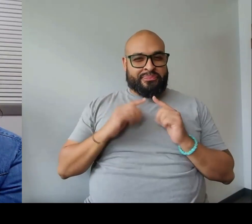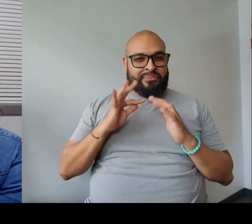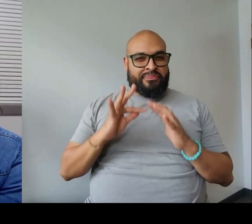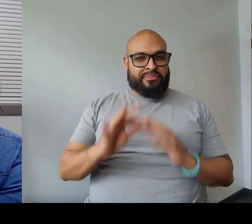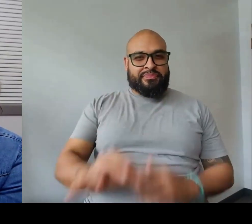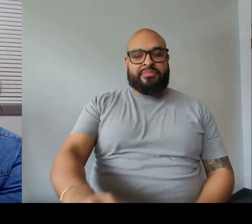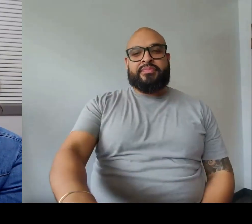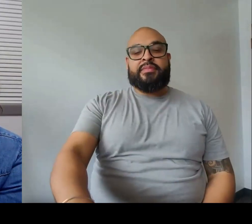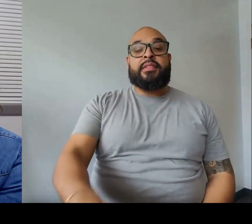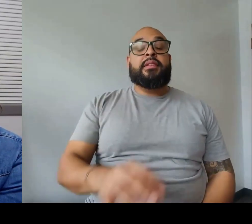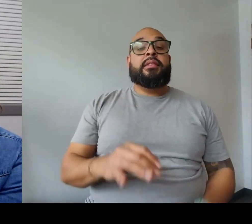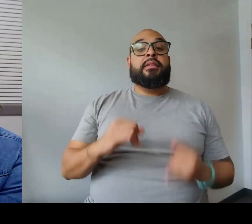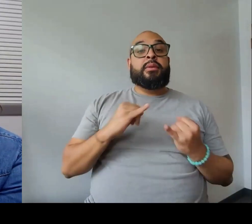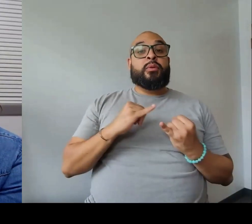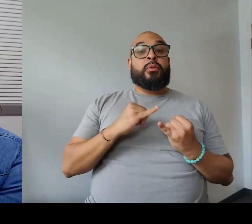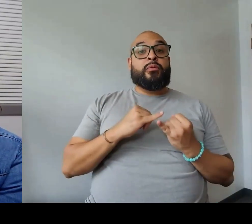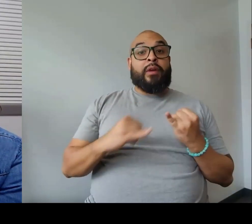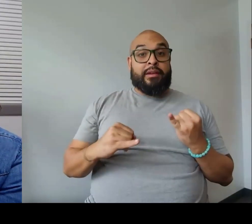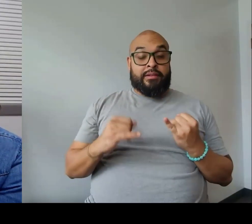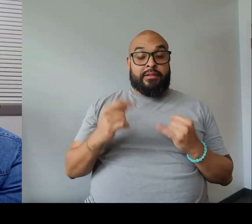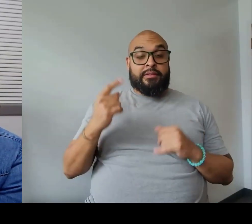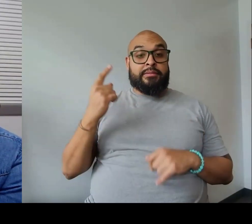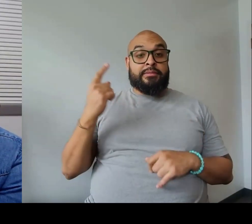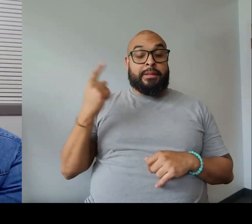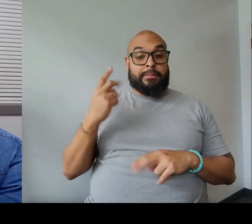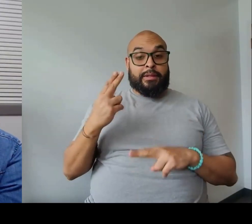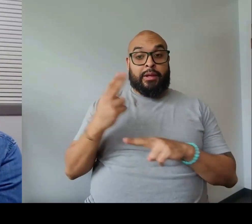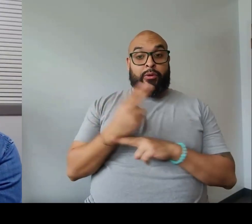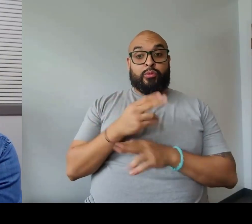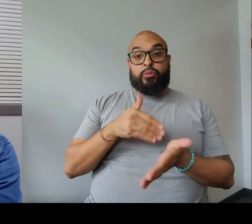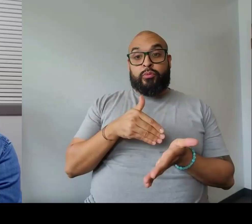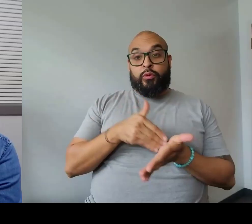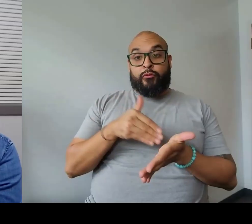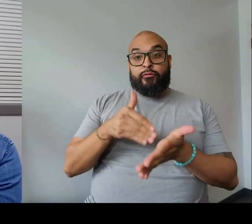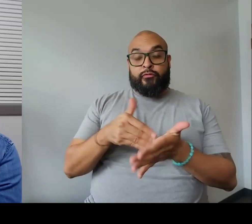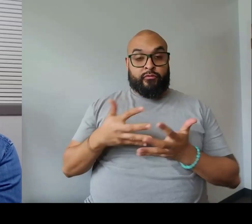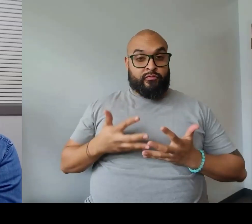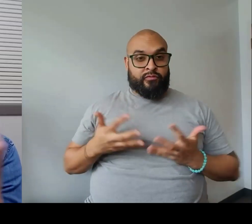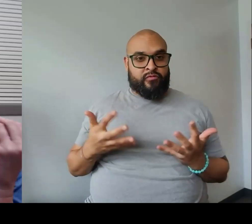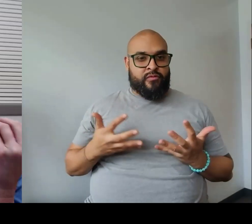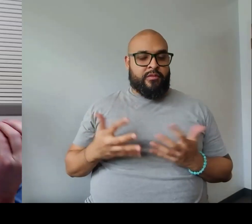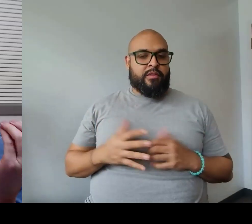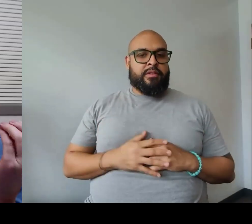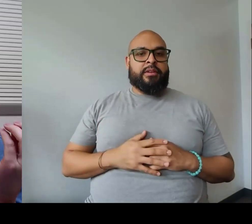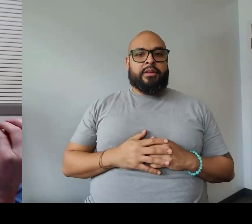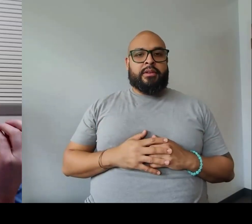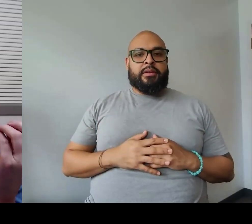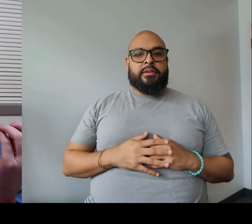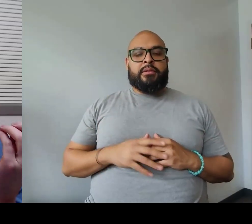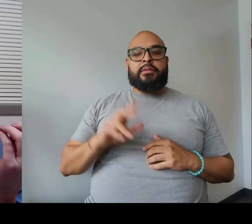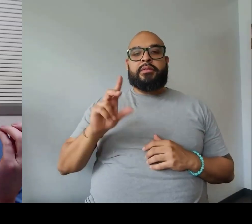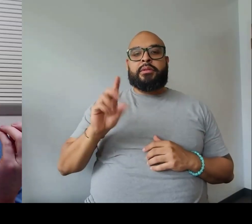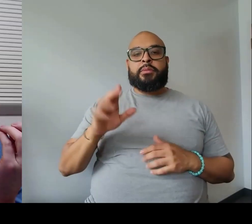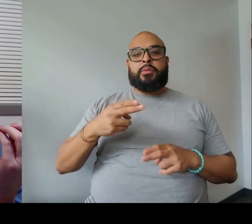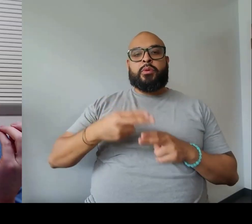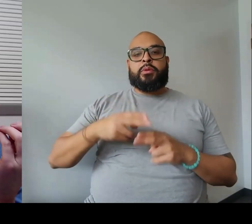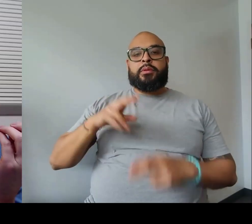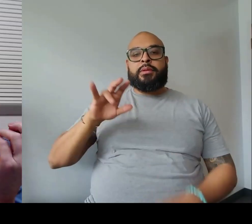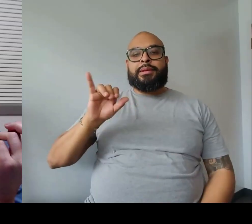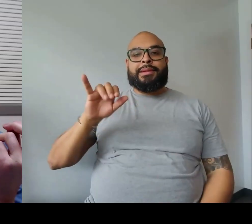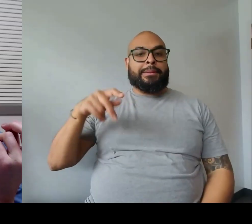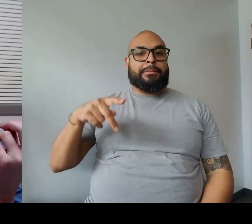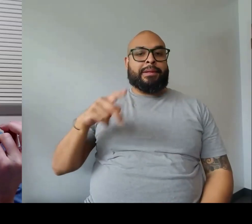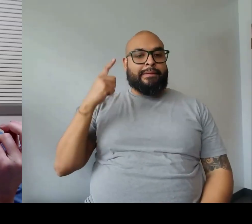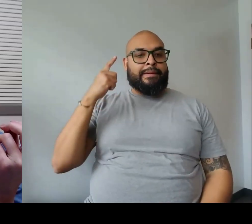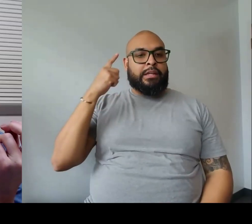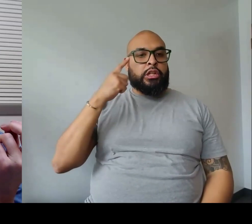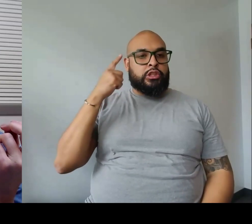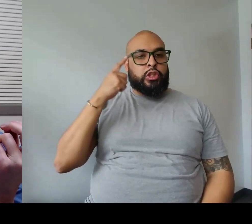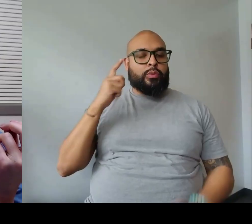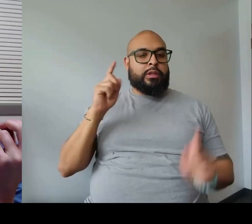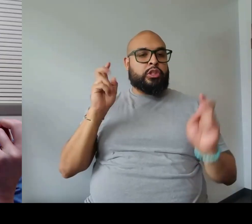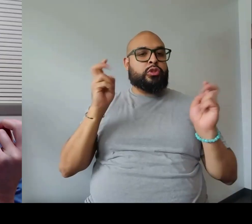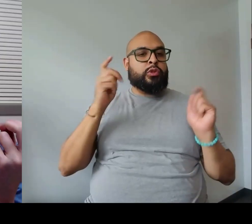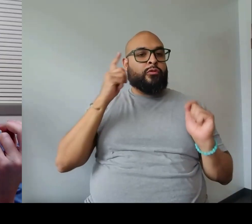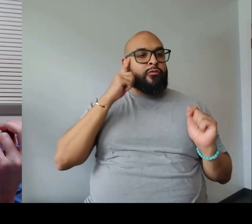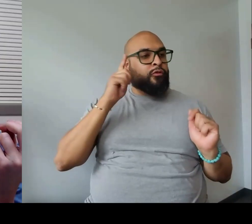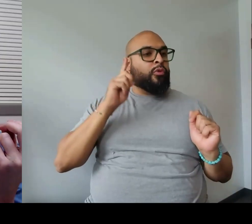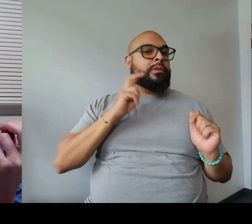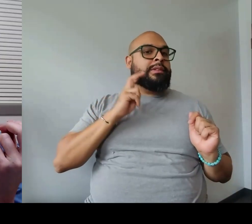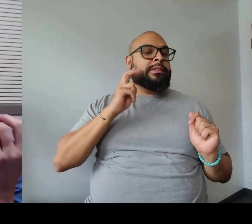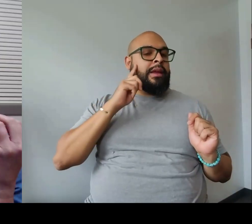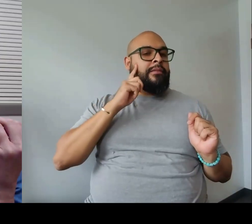And then finally, something I use quite often is a document called IEP Considerations for Deaf-Blind Students who are Proficient Communicators.